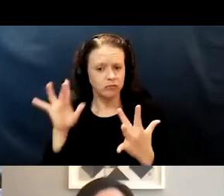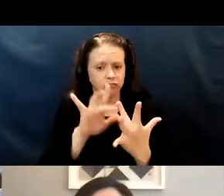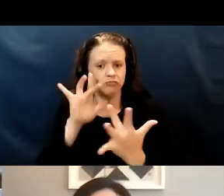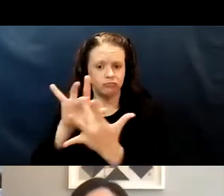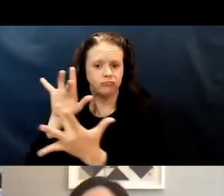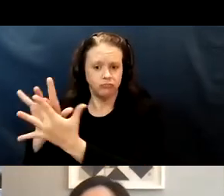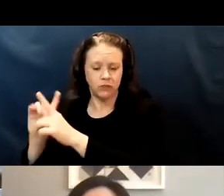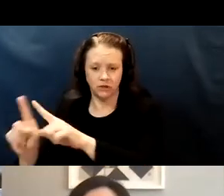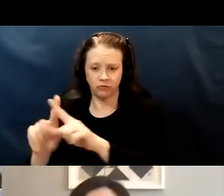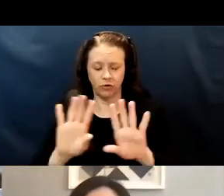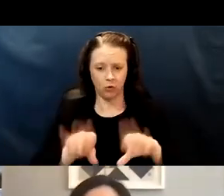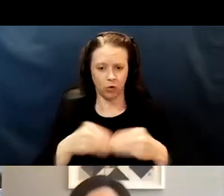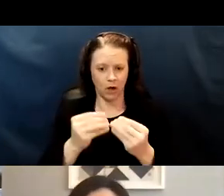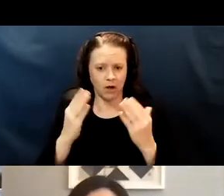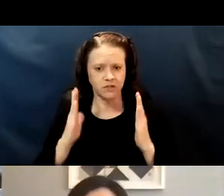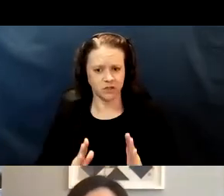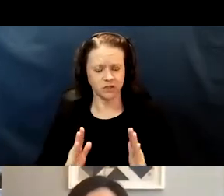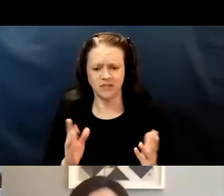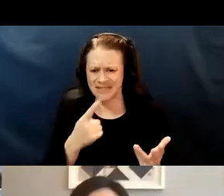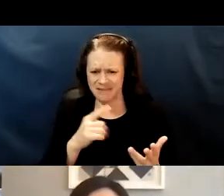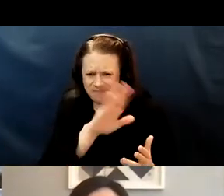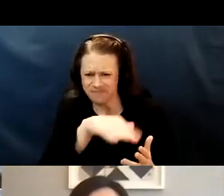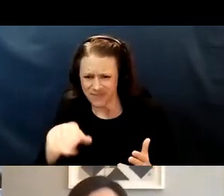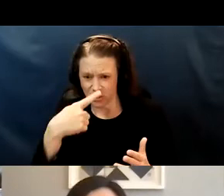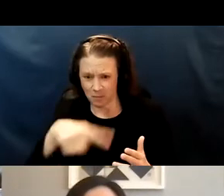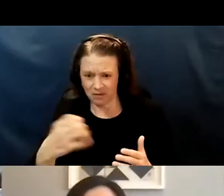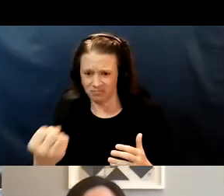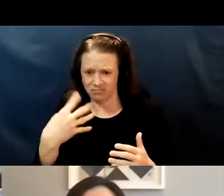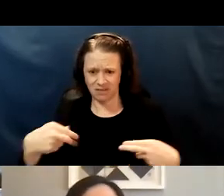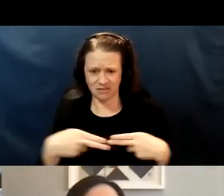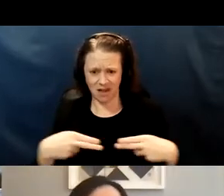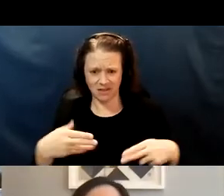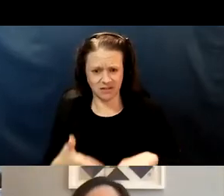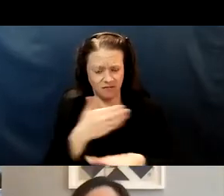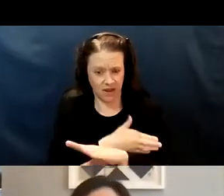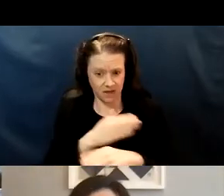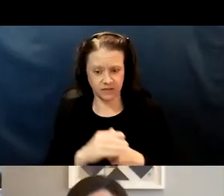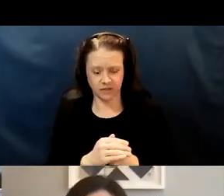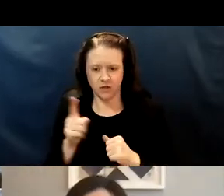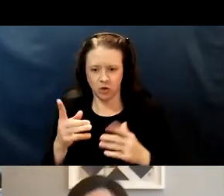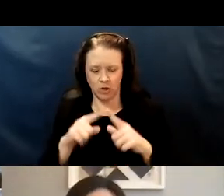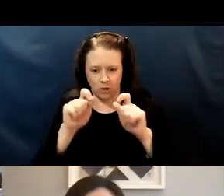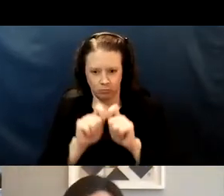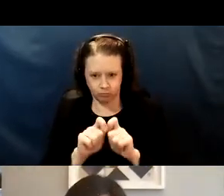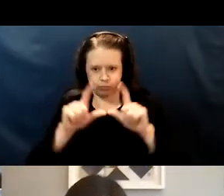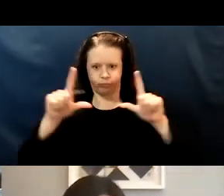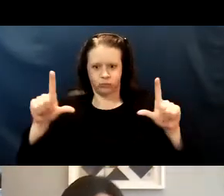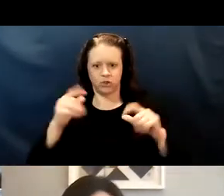organizers before events to request the slide deck in advance. Because she wants to enlarge it, she has an iPad, she enlarges